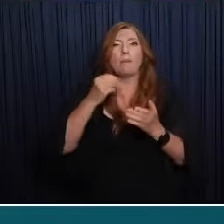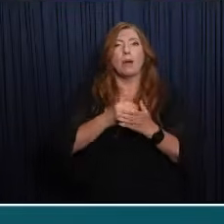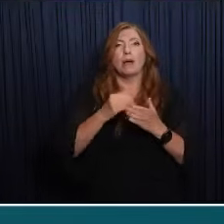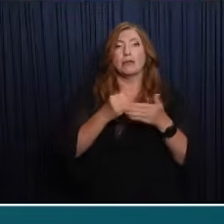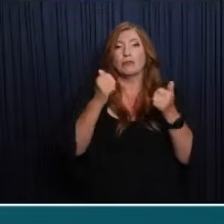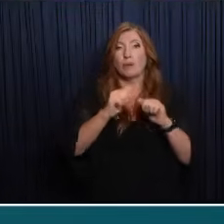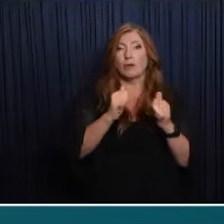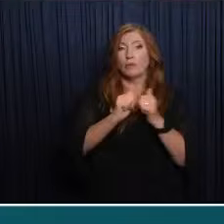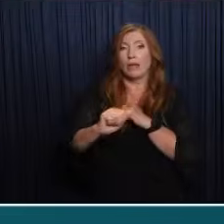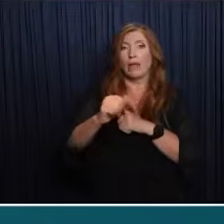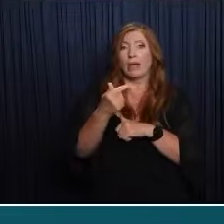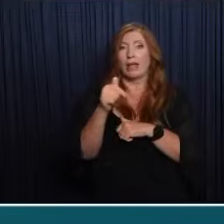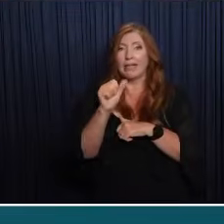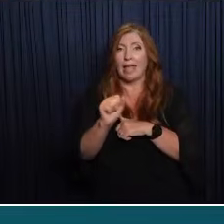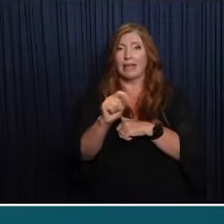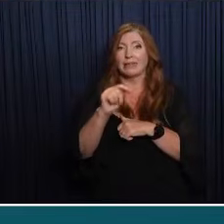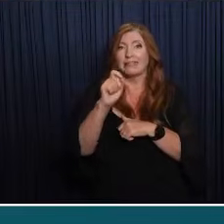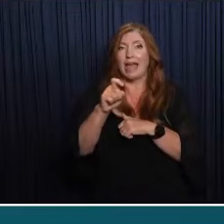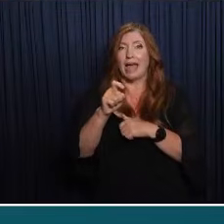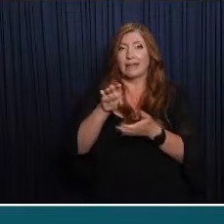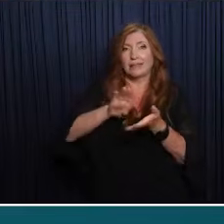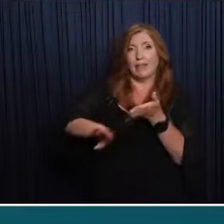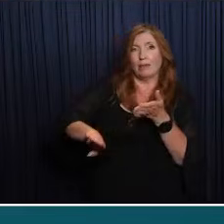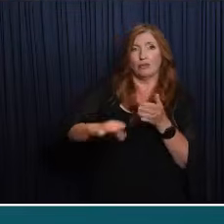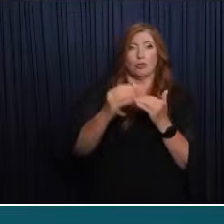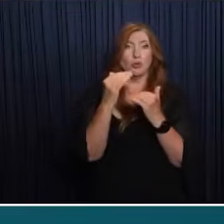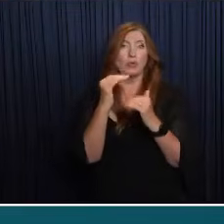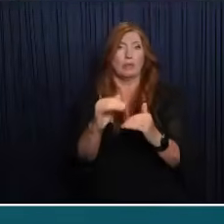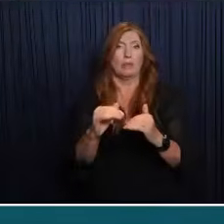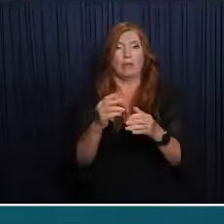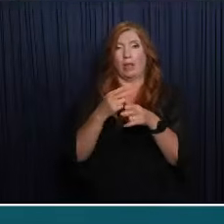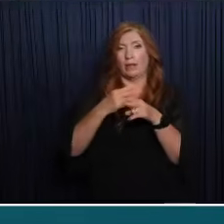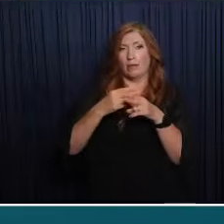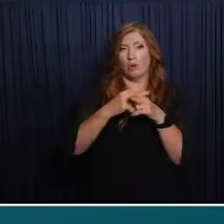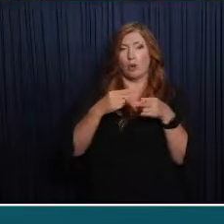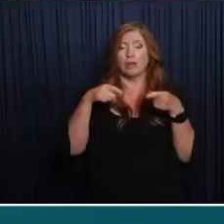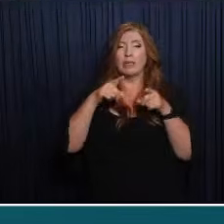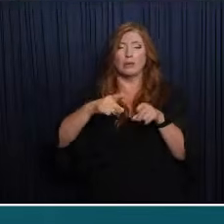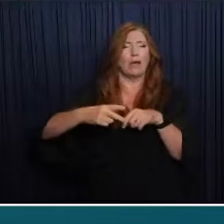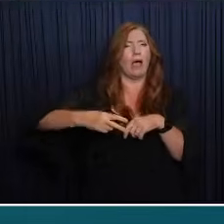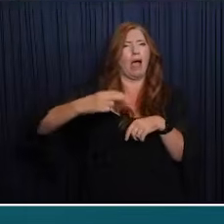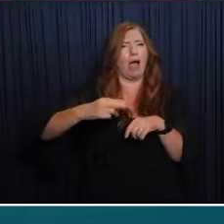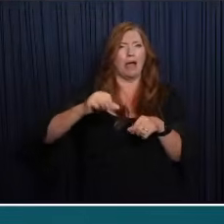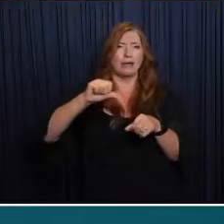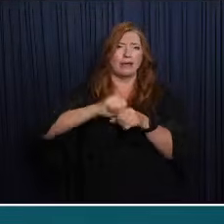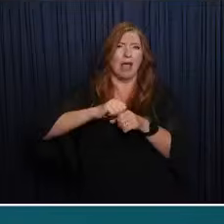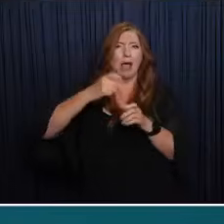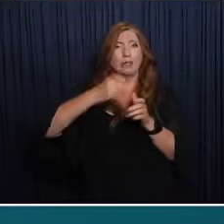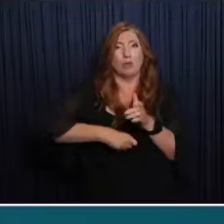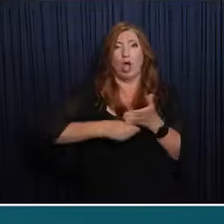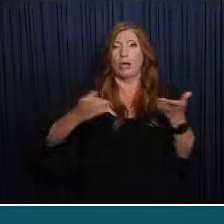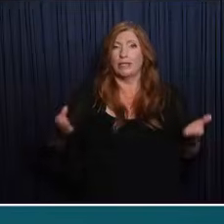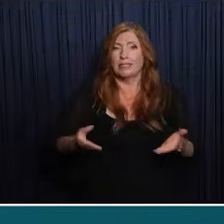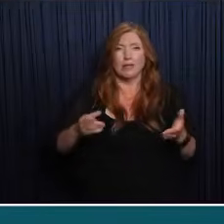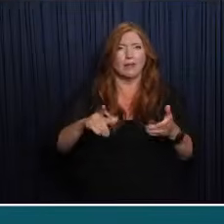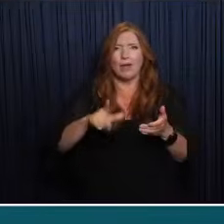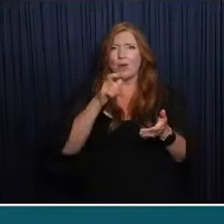YOUR POCKET. WE TRIED TO PASS THE GAS TAX